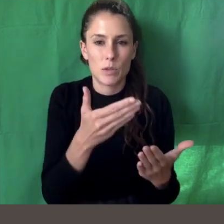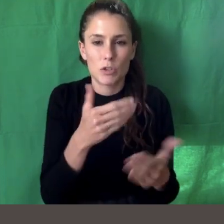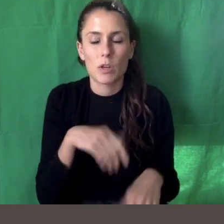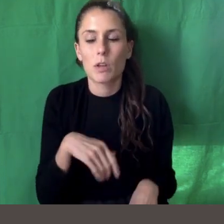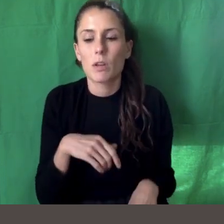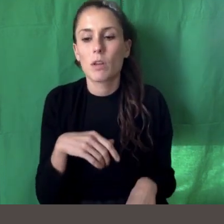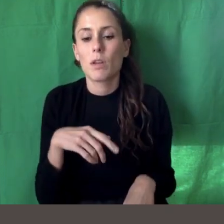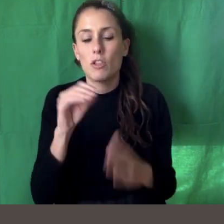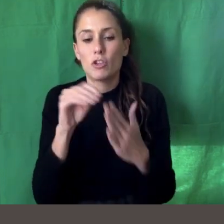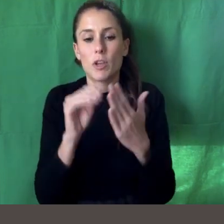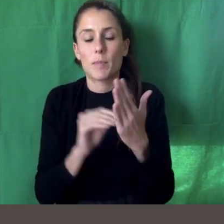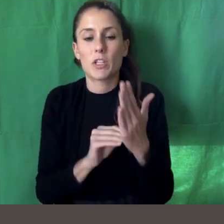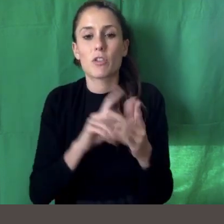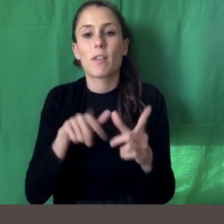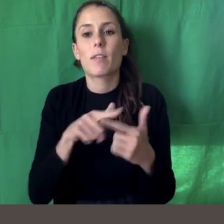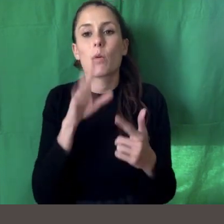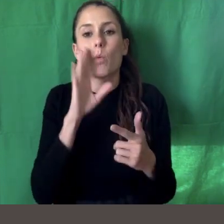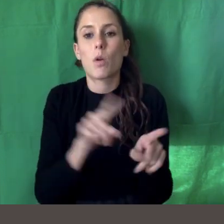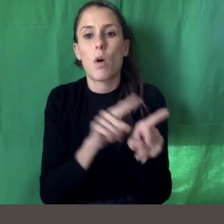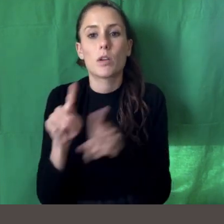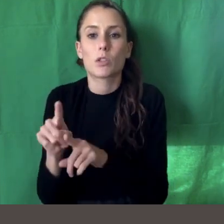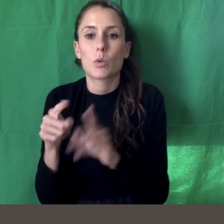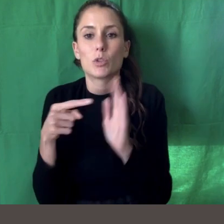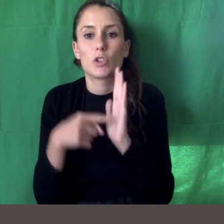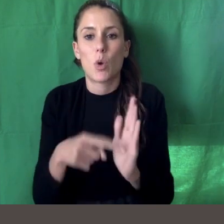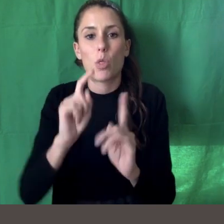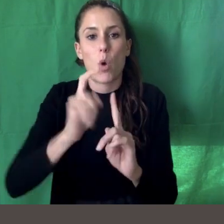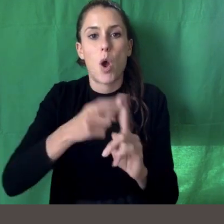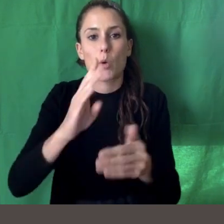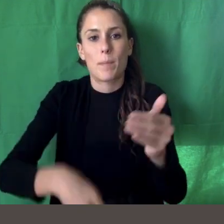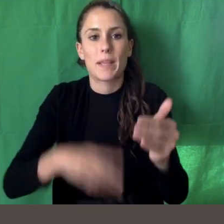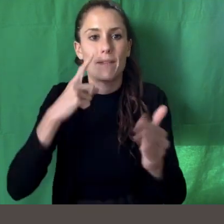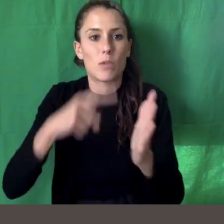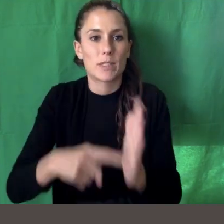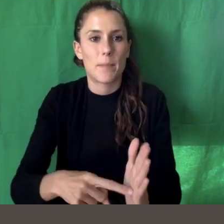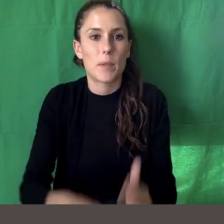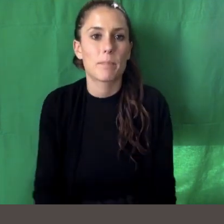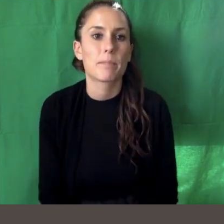and this way they would the documentation would also show up in the autocomplete for example.